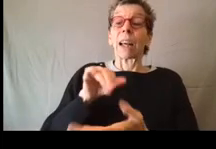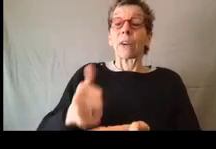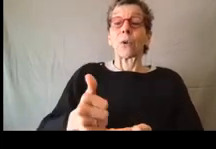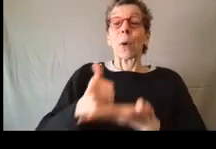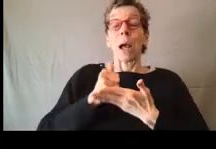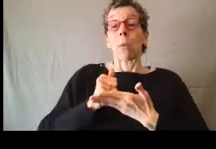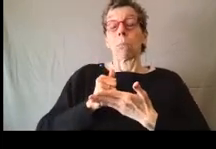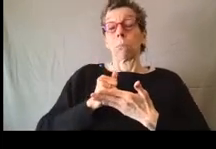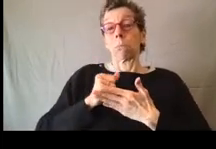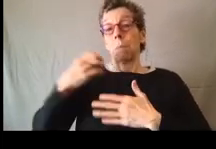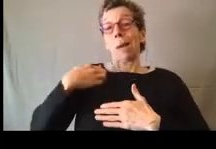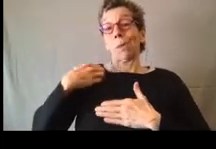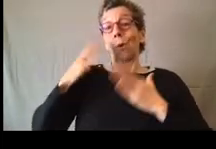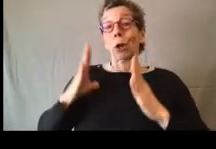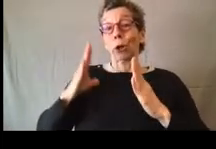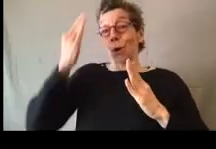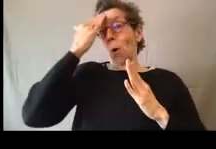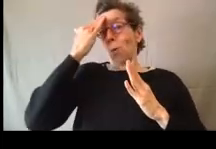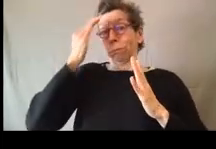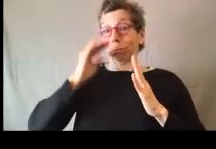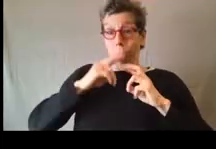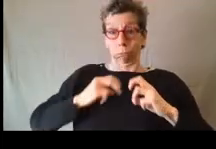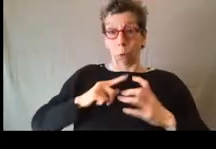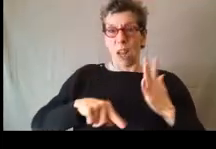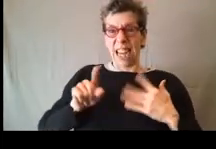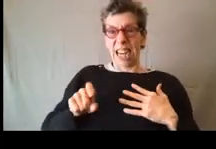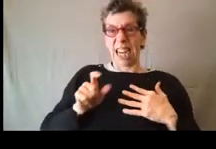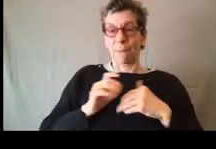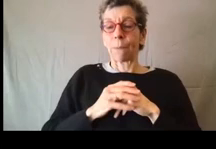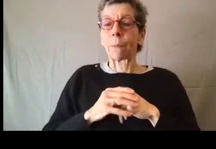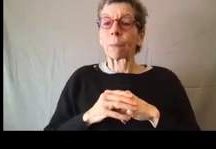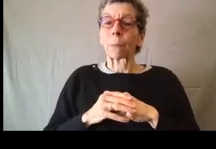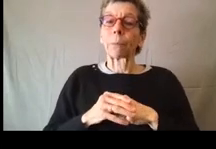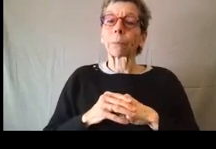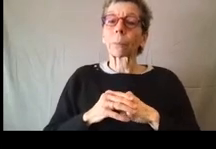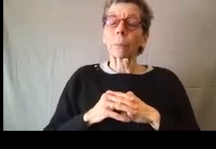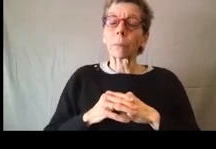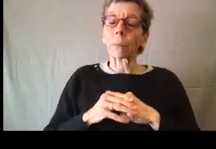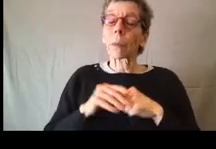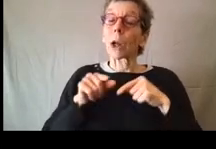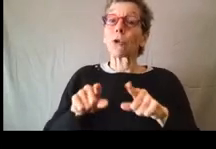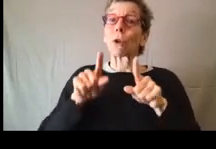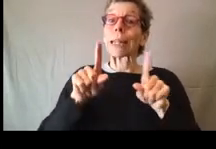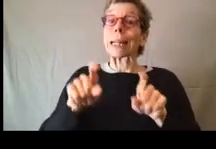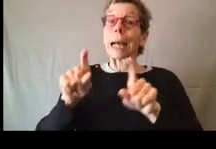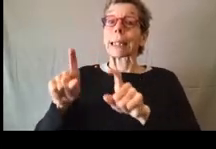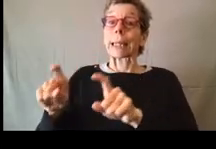needs. Businesses are set in preliminary and pilot testing, but the user friendly tool